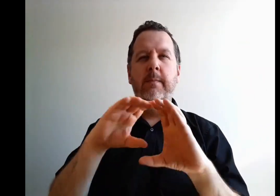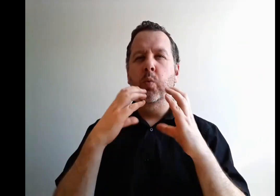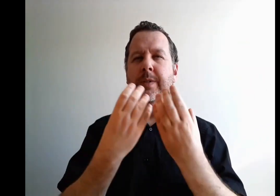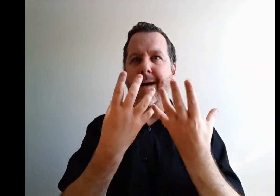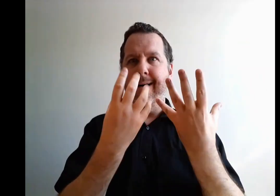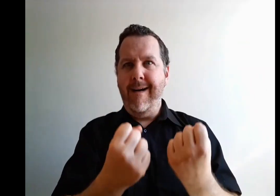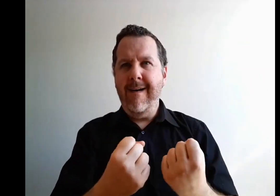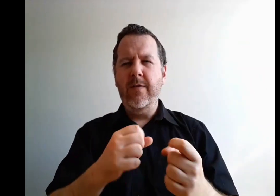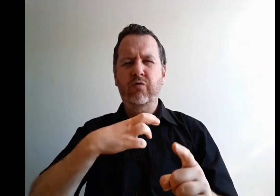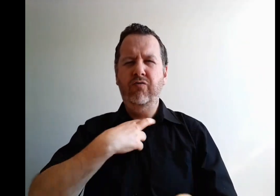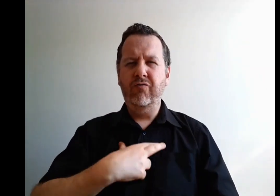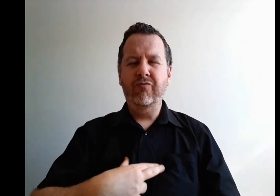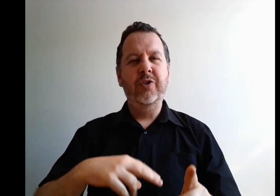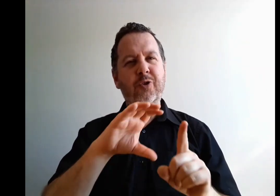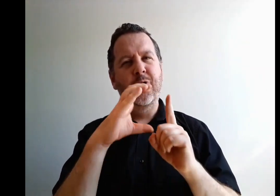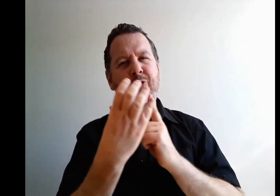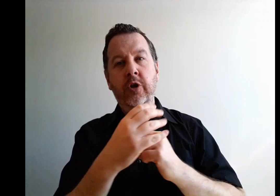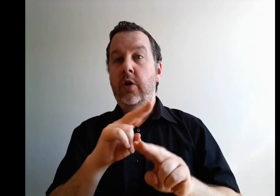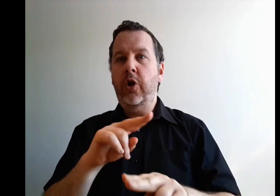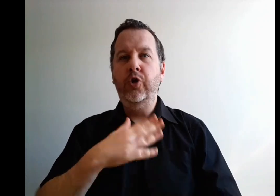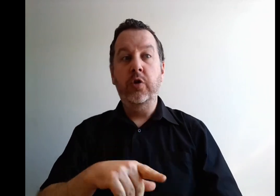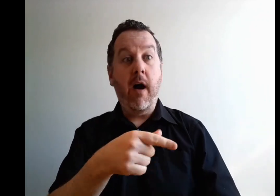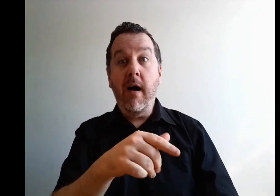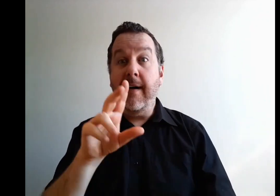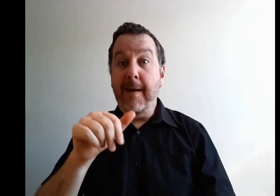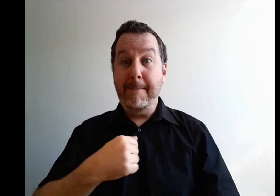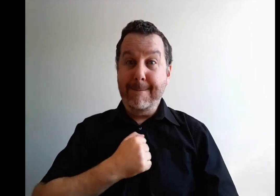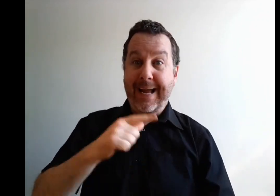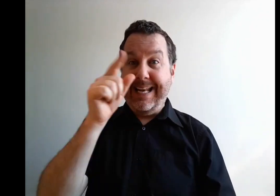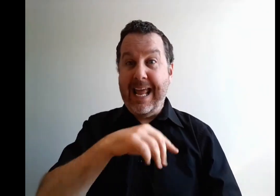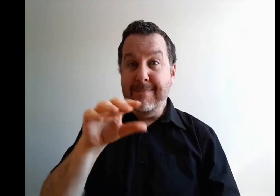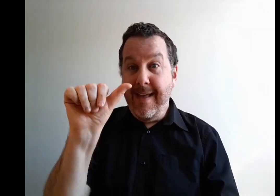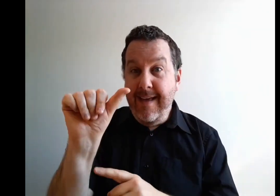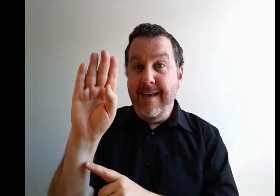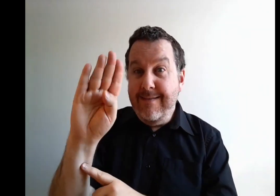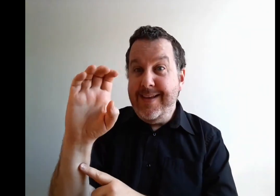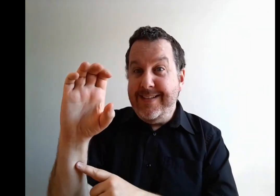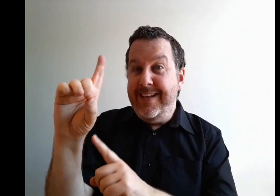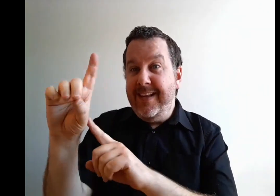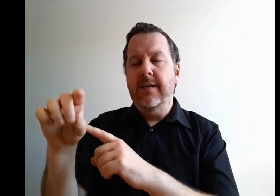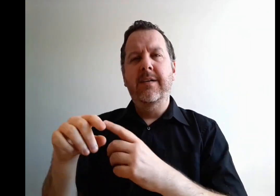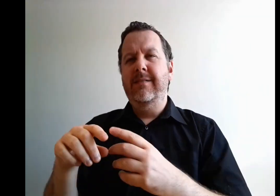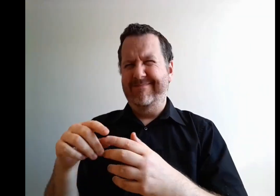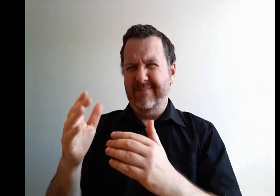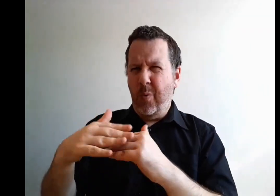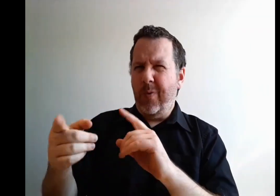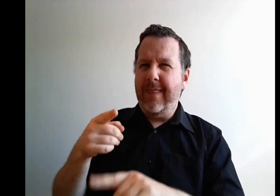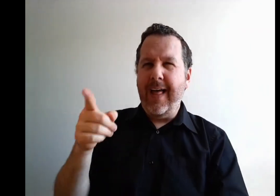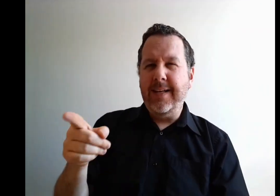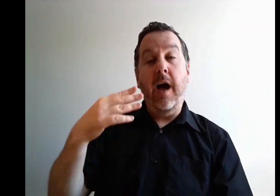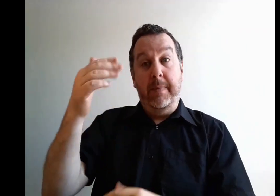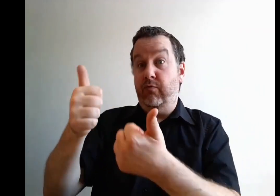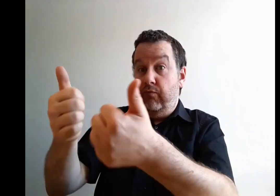It's not just about learning to spell your name - though we love to see more people learning sign language;